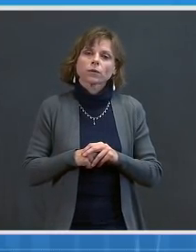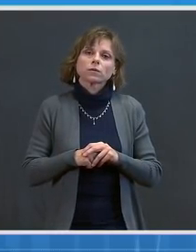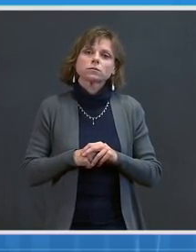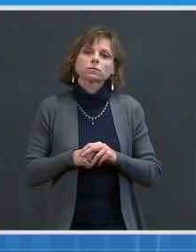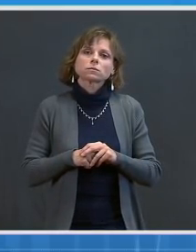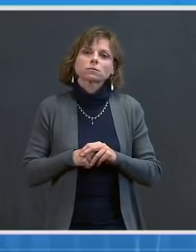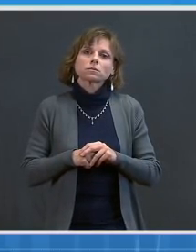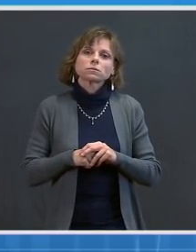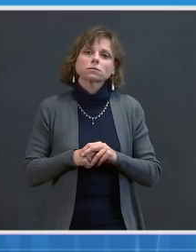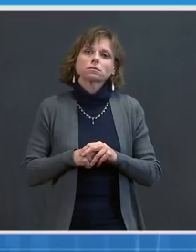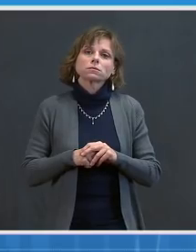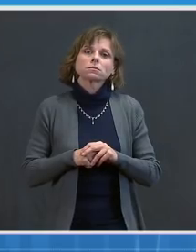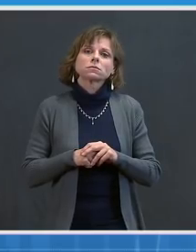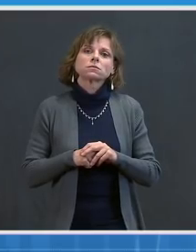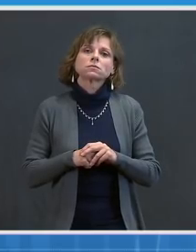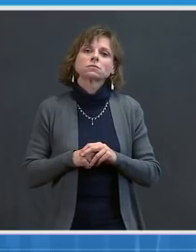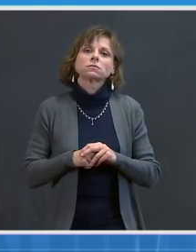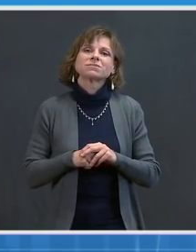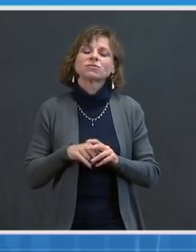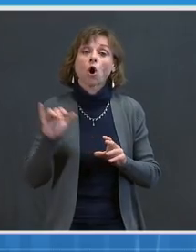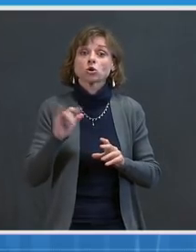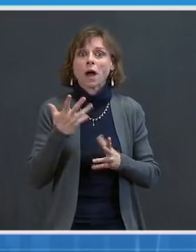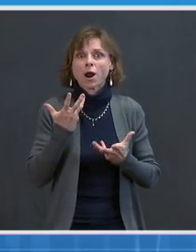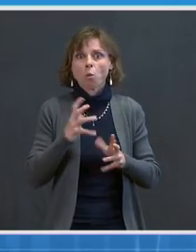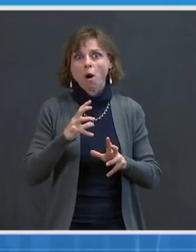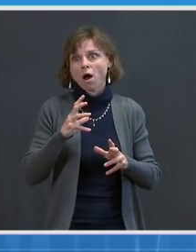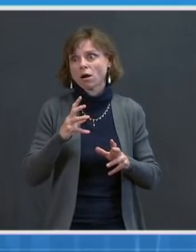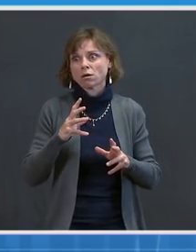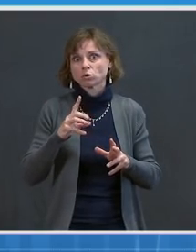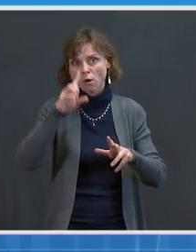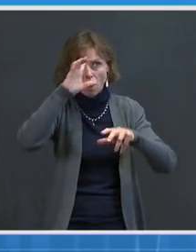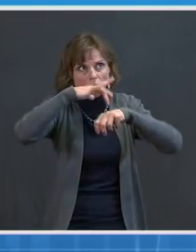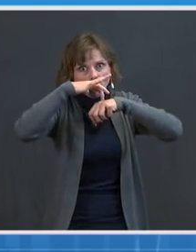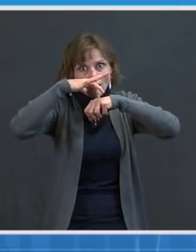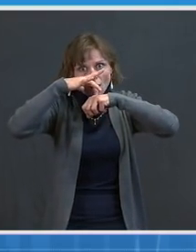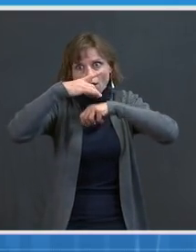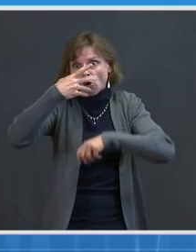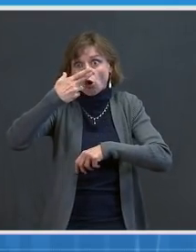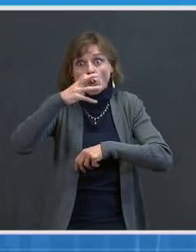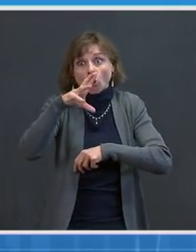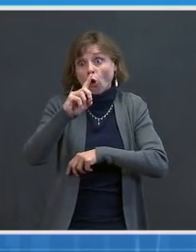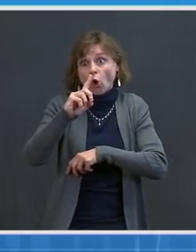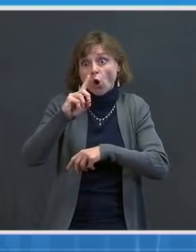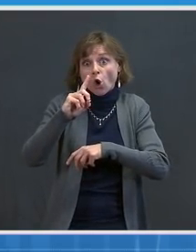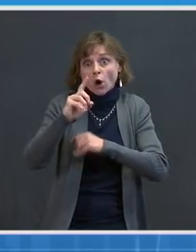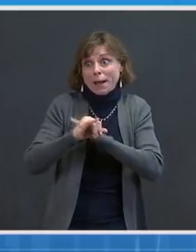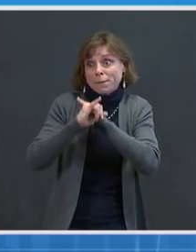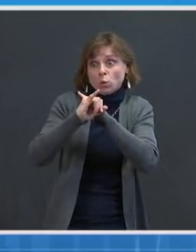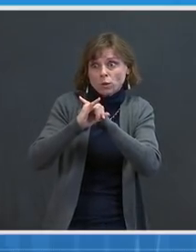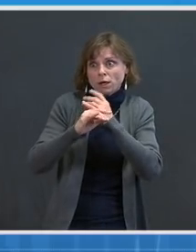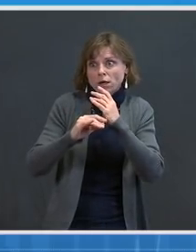on reaching this endgame of herd immunity because every day that you put 2 million